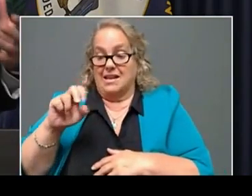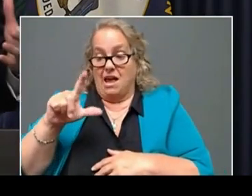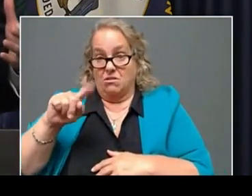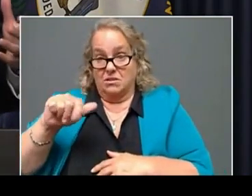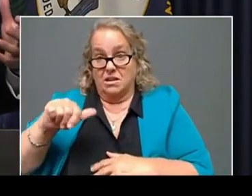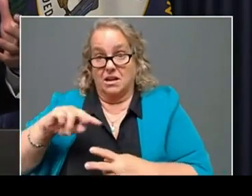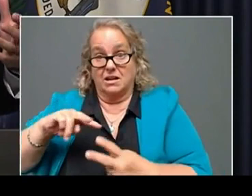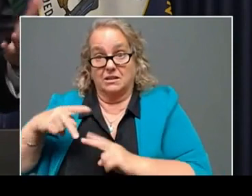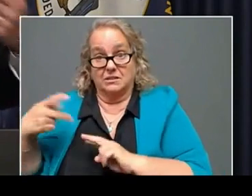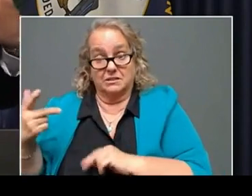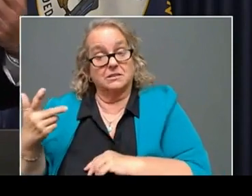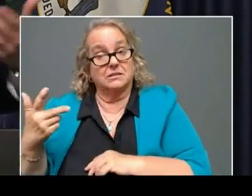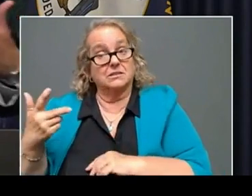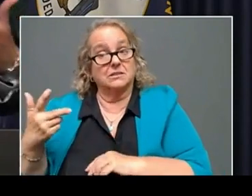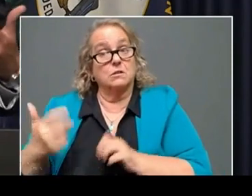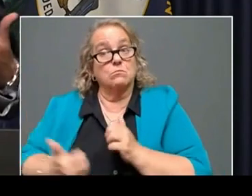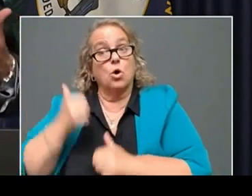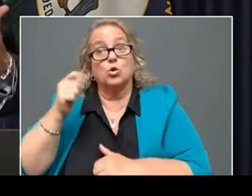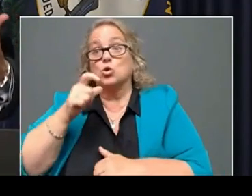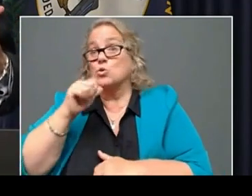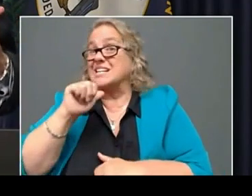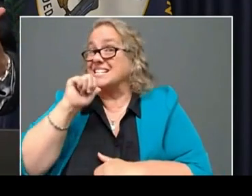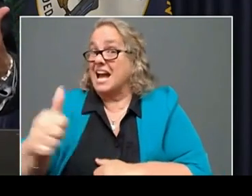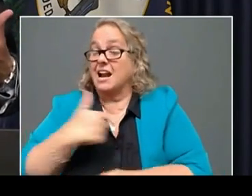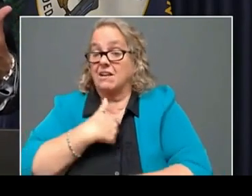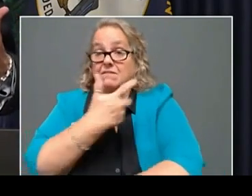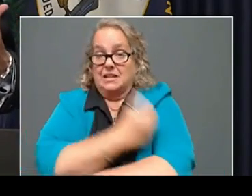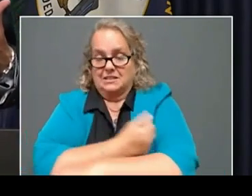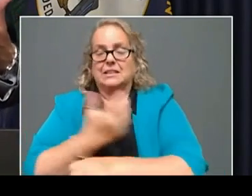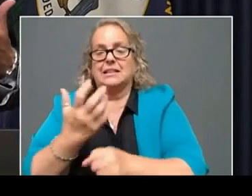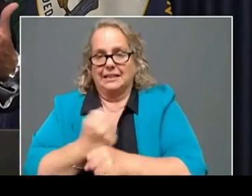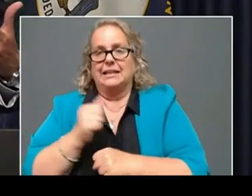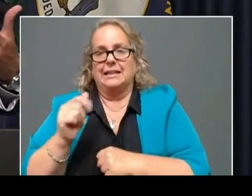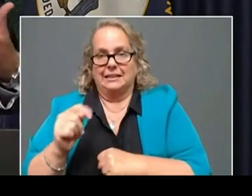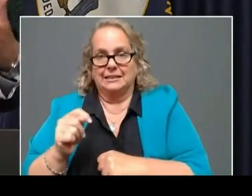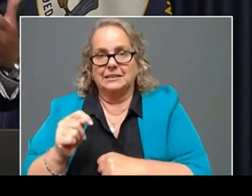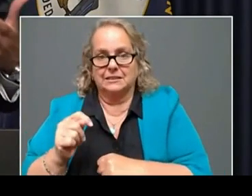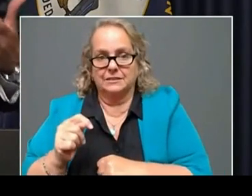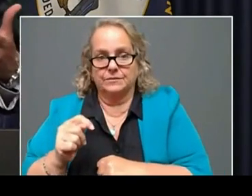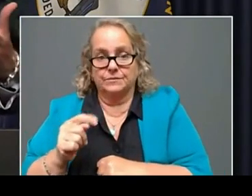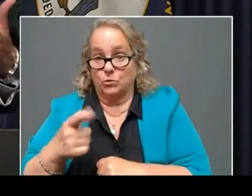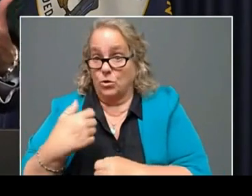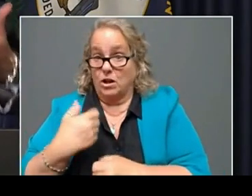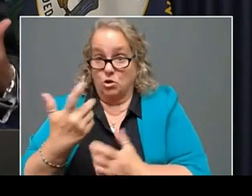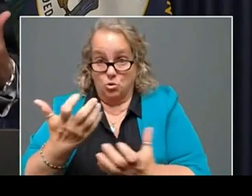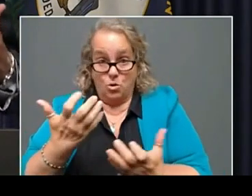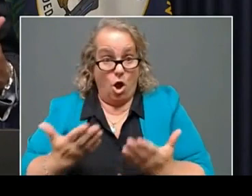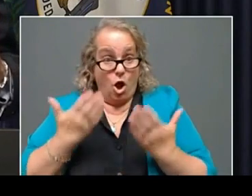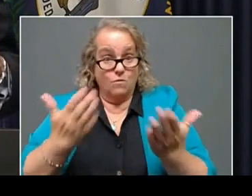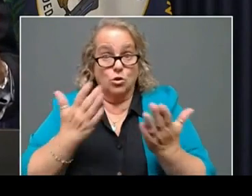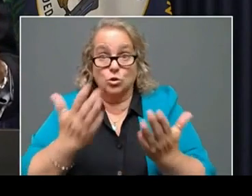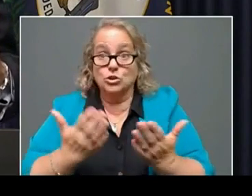is most meaningful. And if you all want to offer your suggestions, um, no, we're again, we we want to make sure that we're educating people as much as